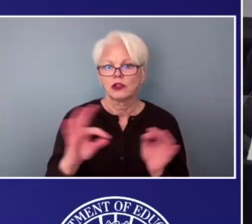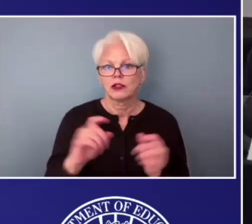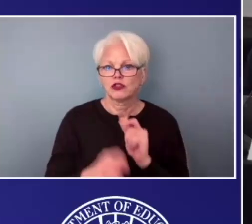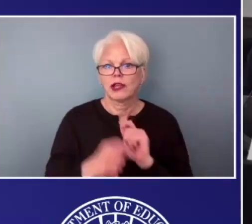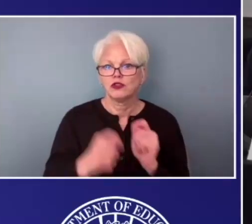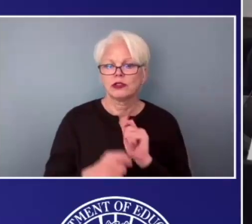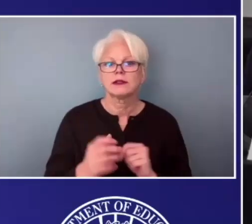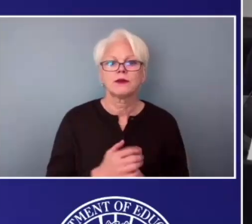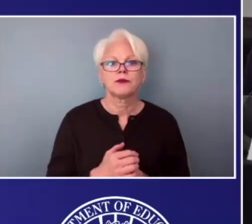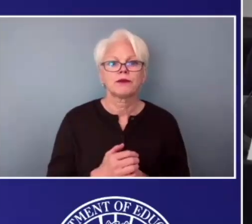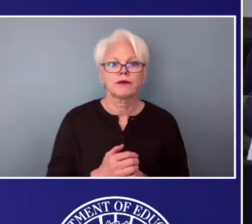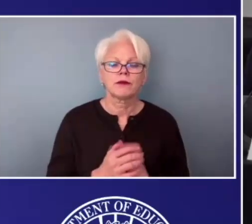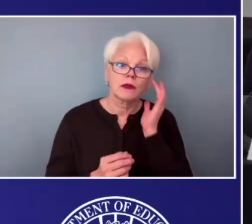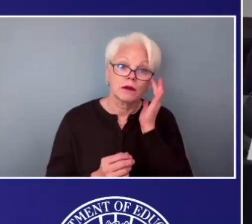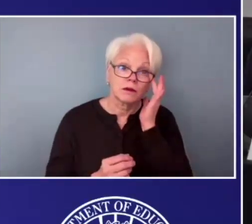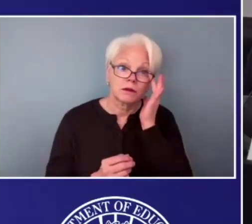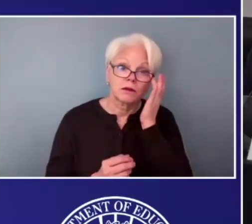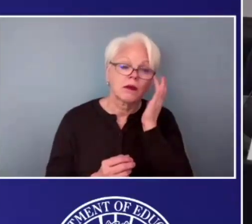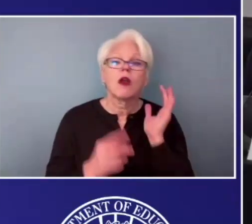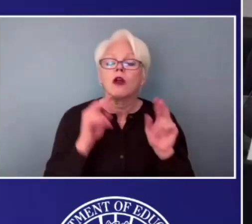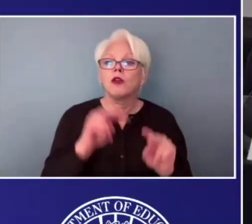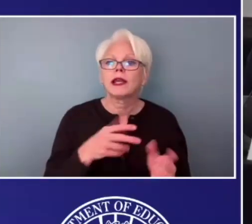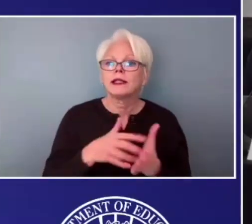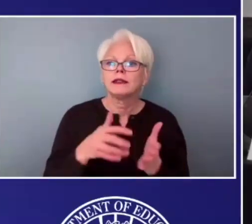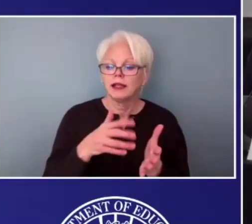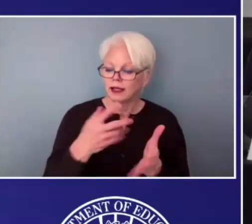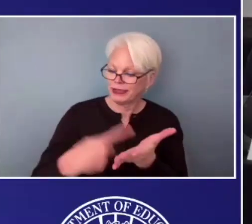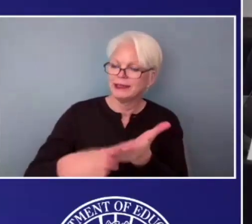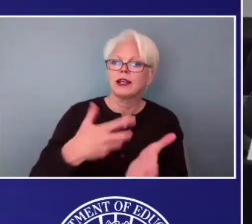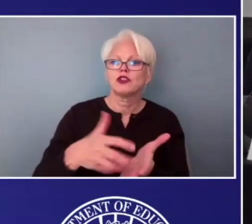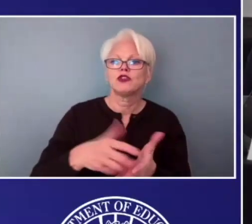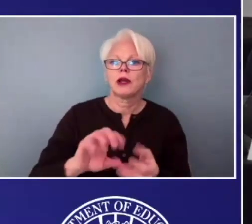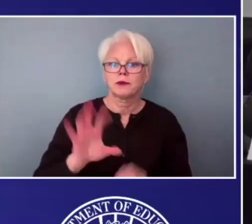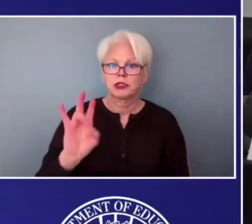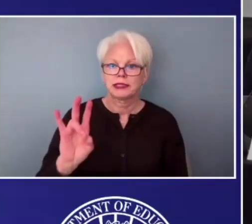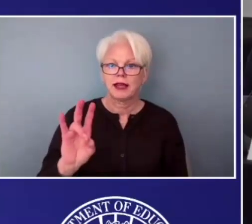We will look at discussion draft number seven which is 685.203,